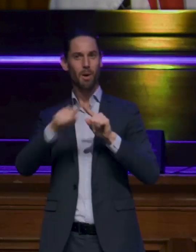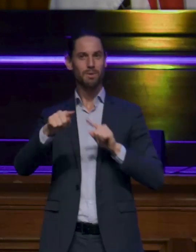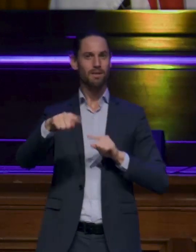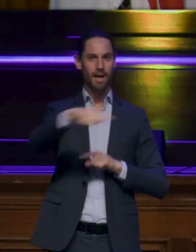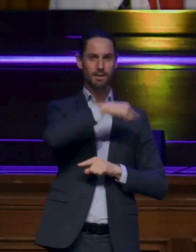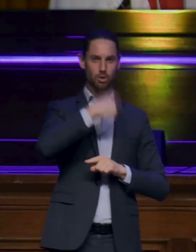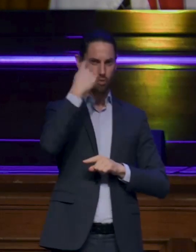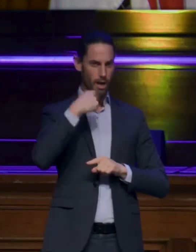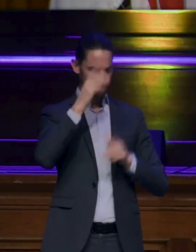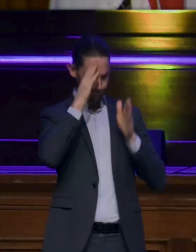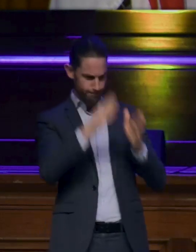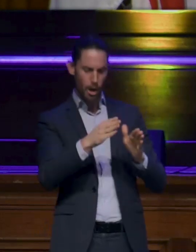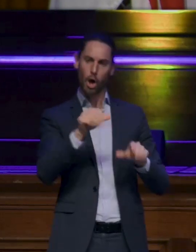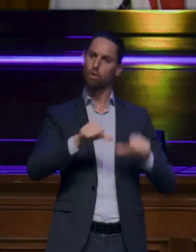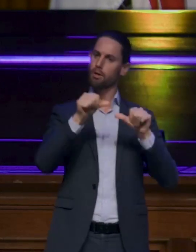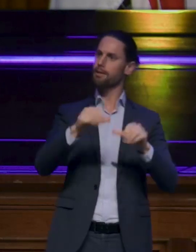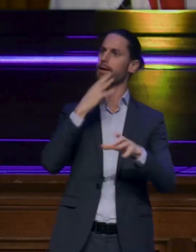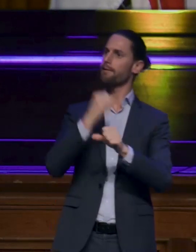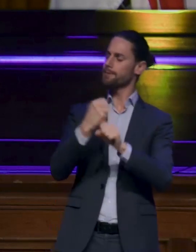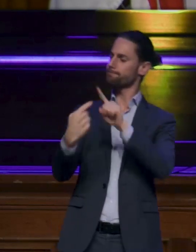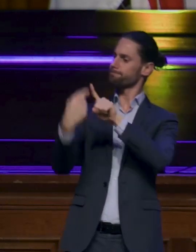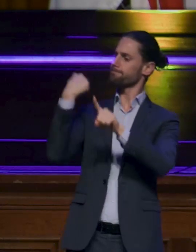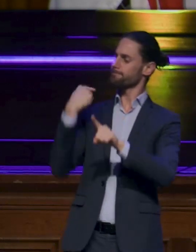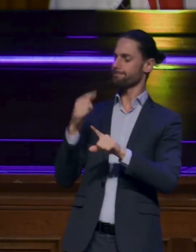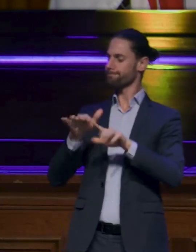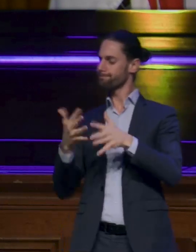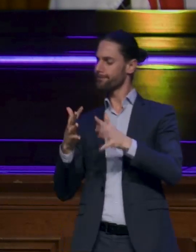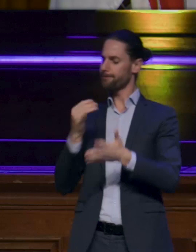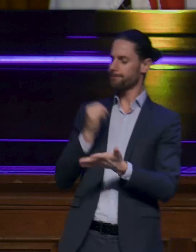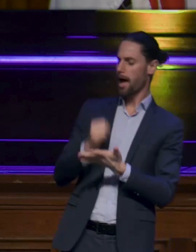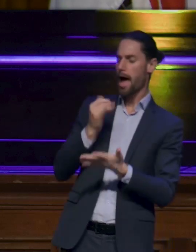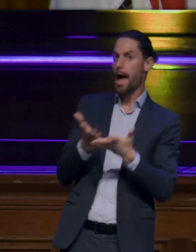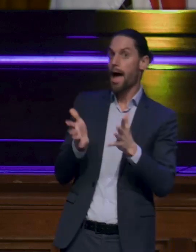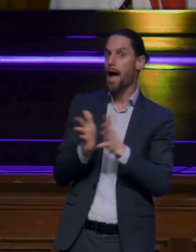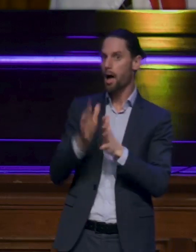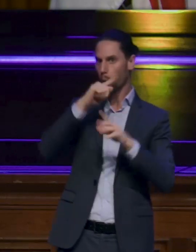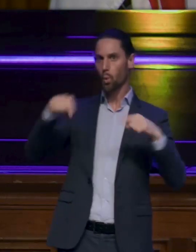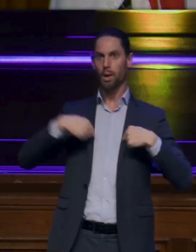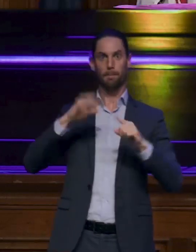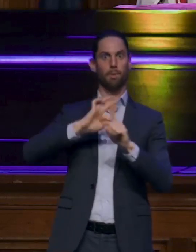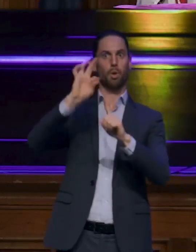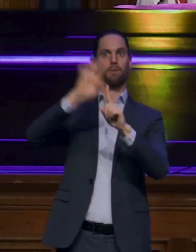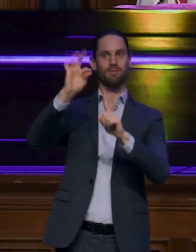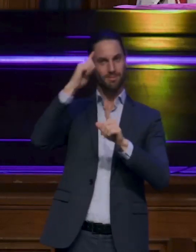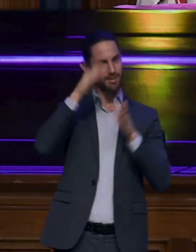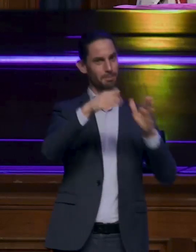acknowledge where we've failed in diem straight how we can rectify the institutions that may underlie their do you see those arguments and those